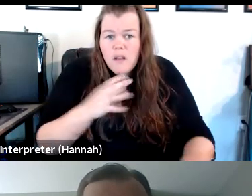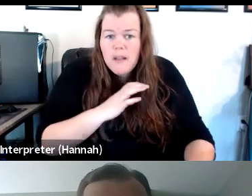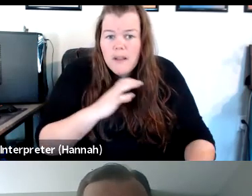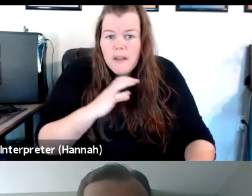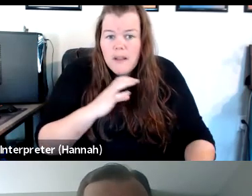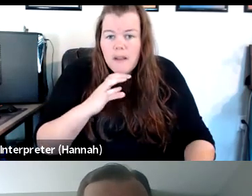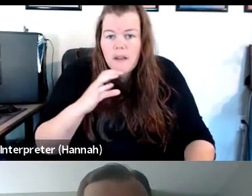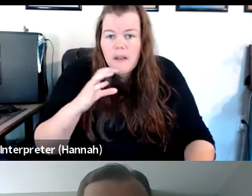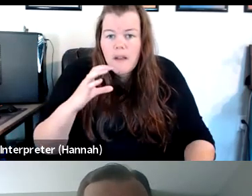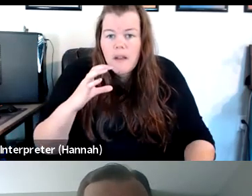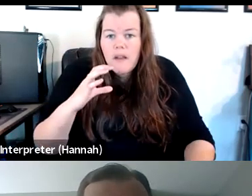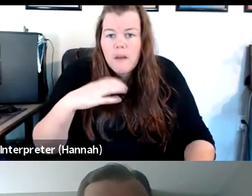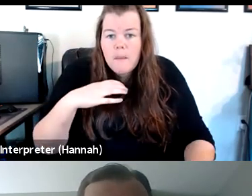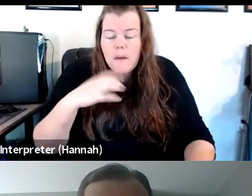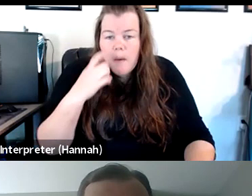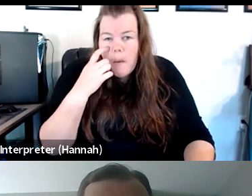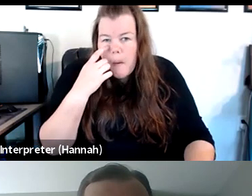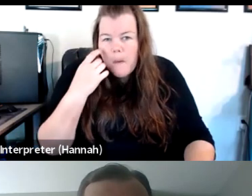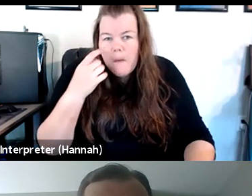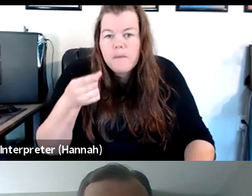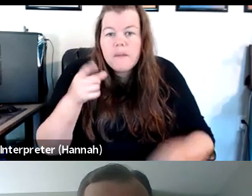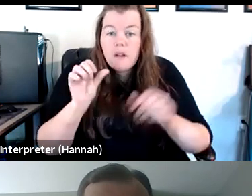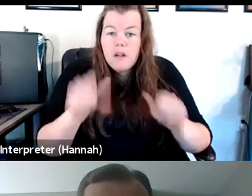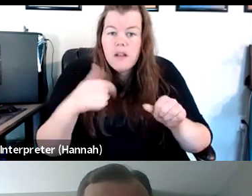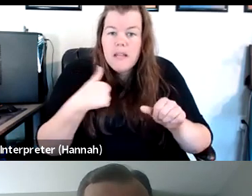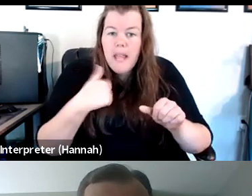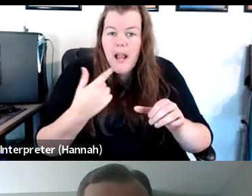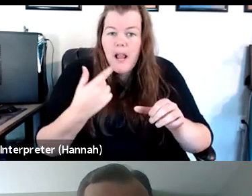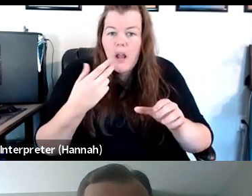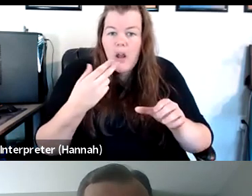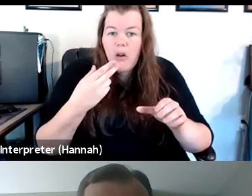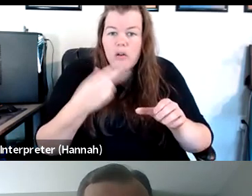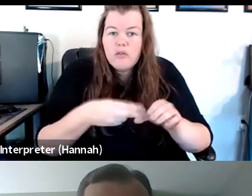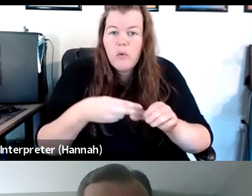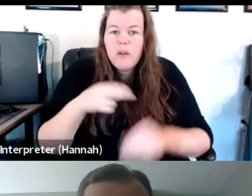Can I be um can I be on the um committee where you are?